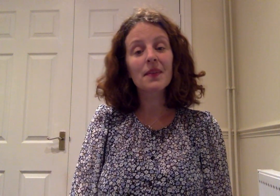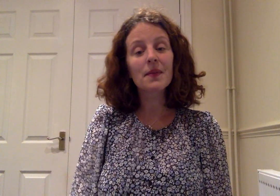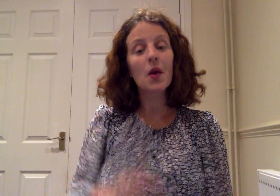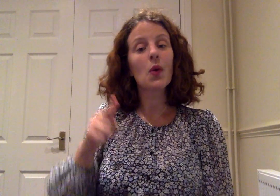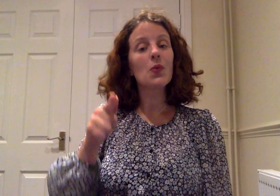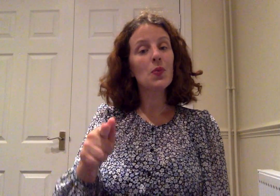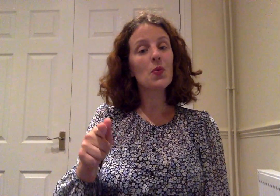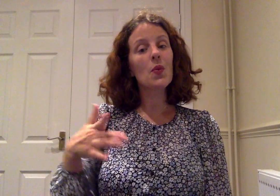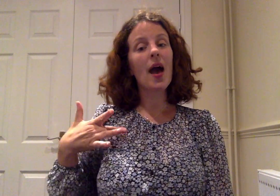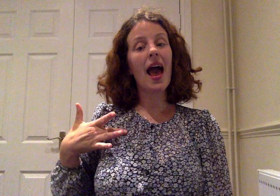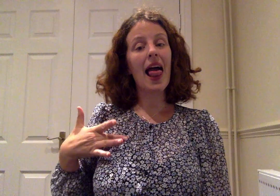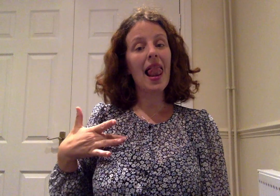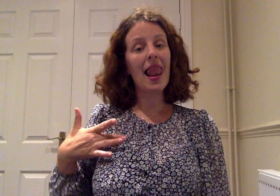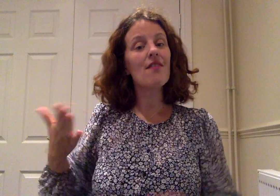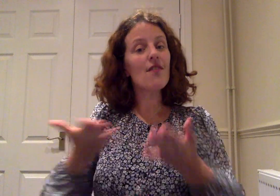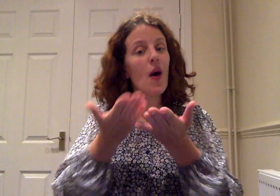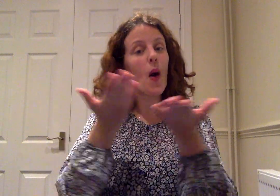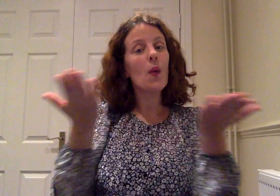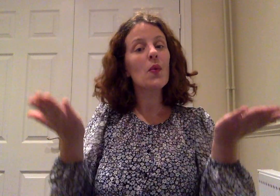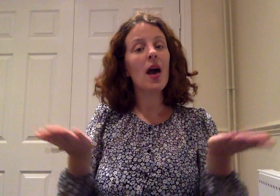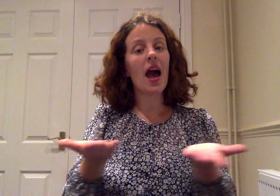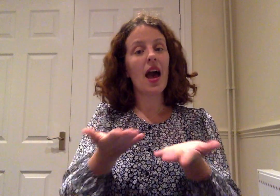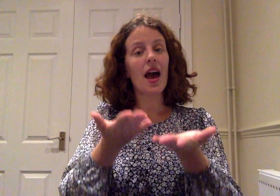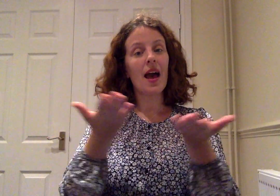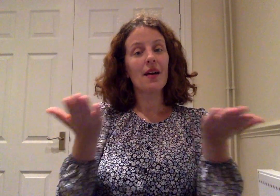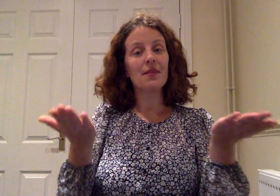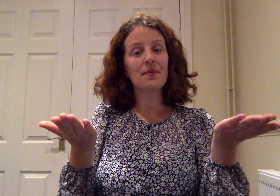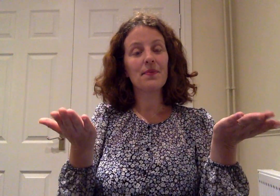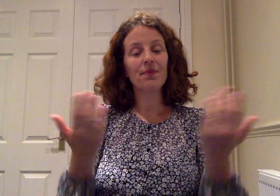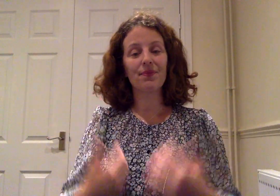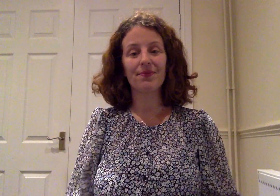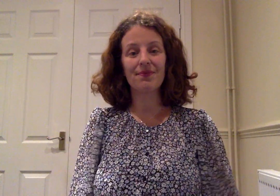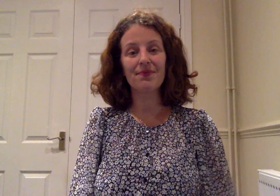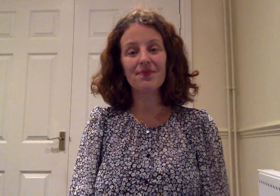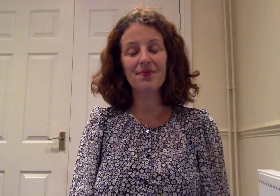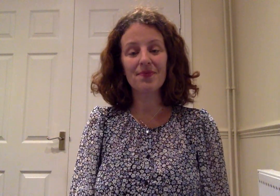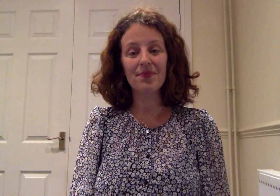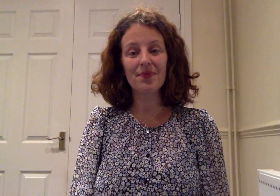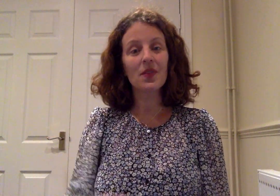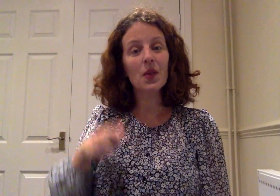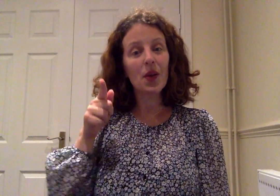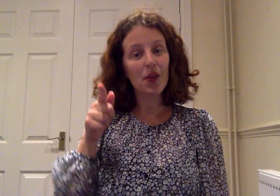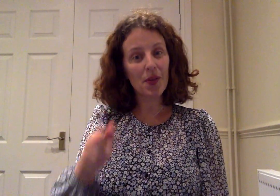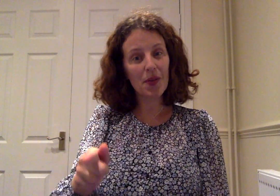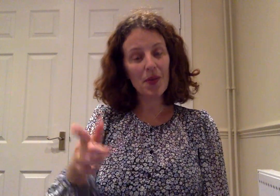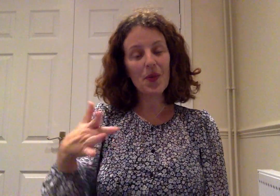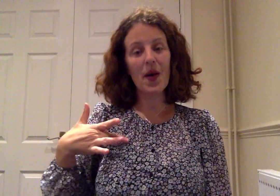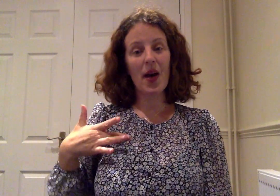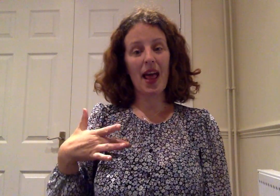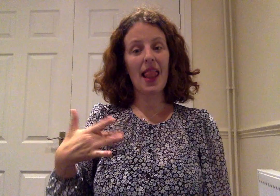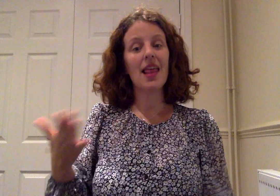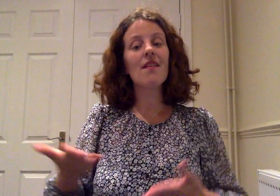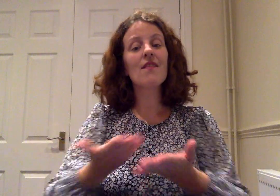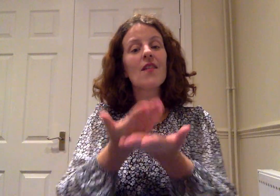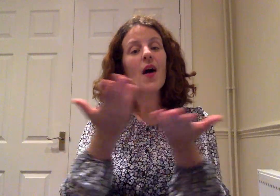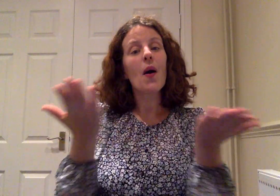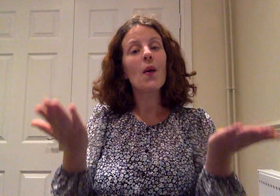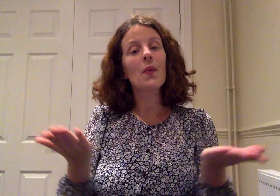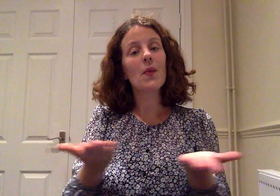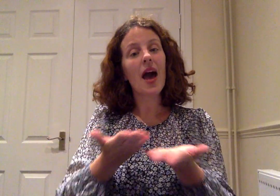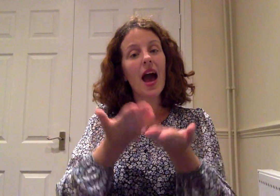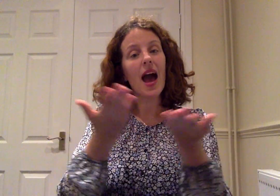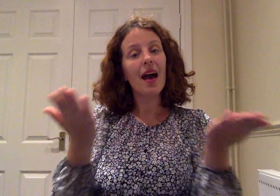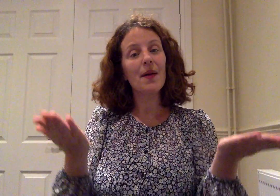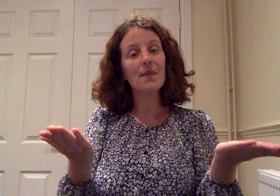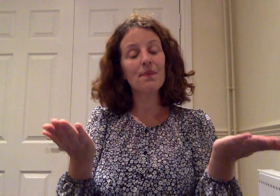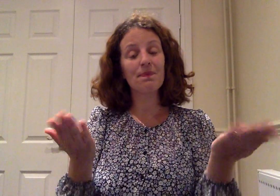"You live where?"